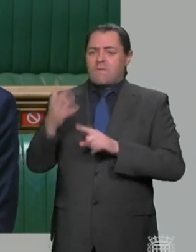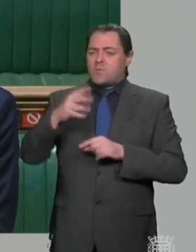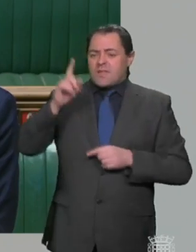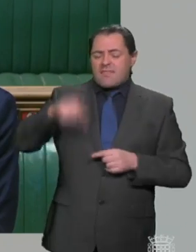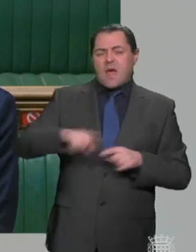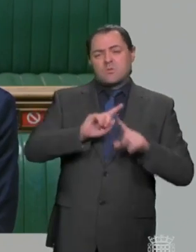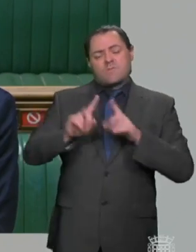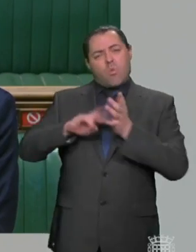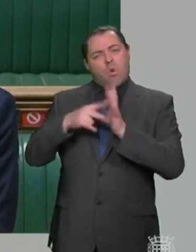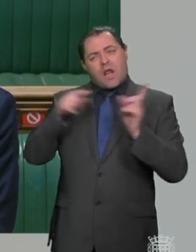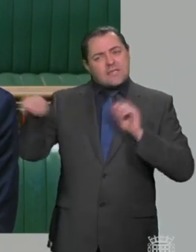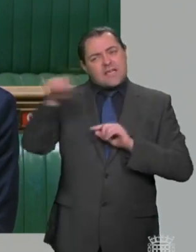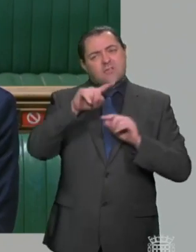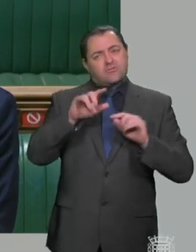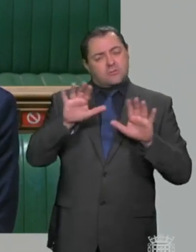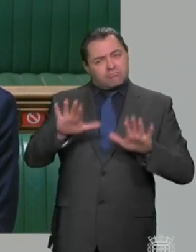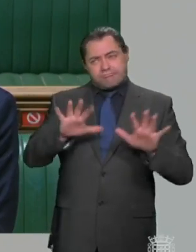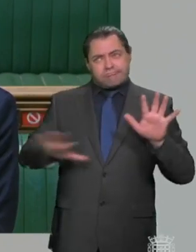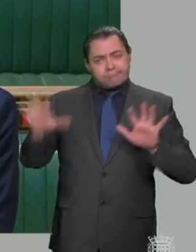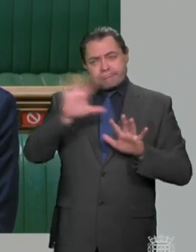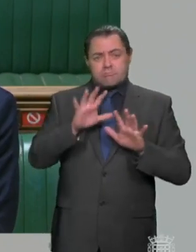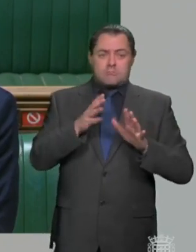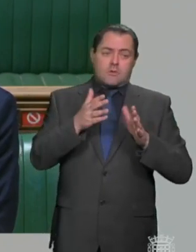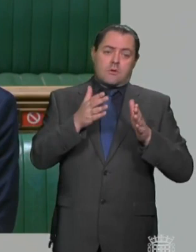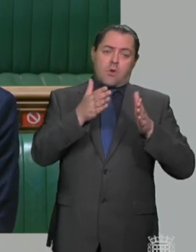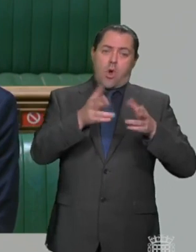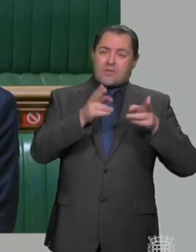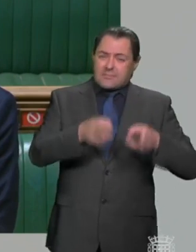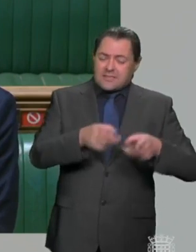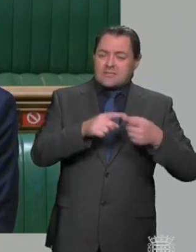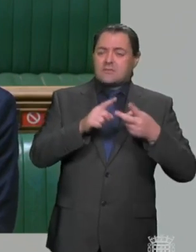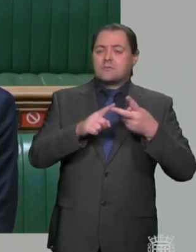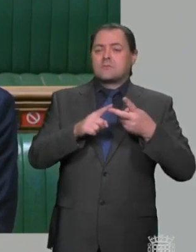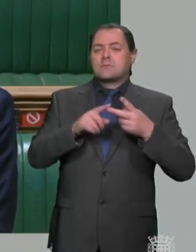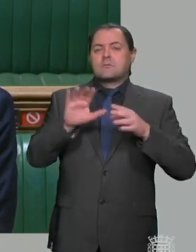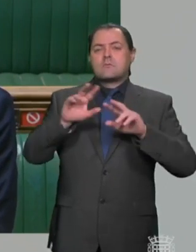across the country, including funding for hospices, homelessness charities, shelters for